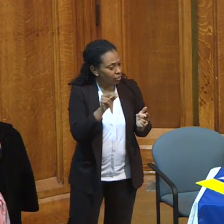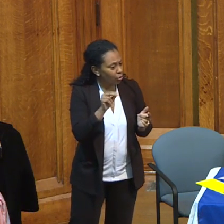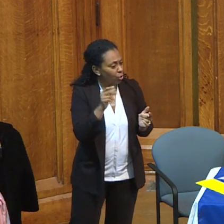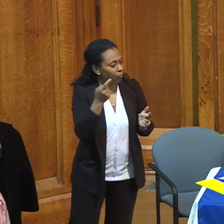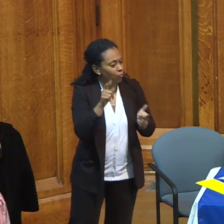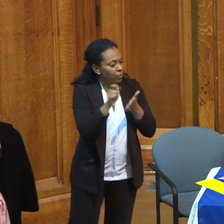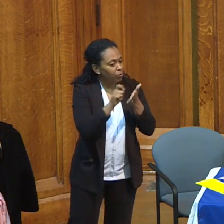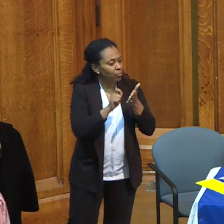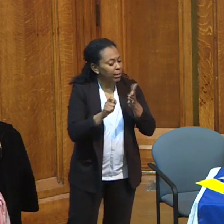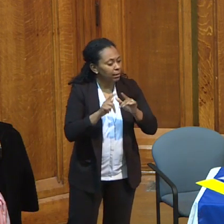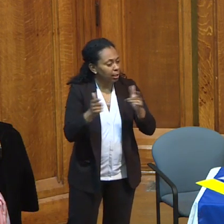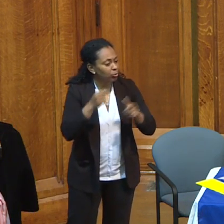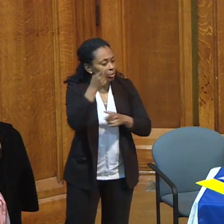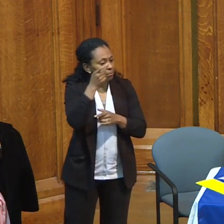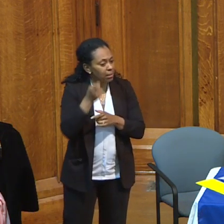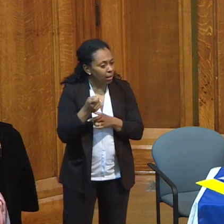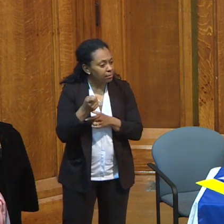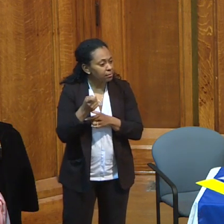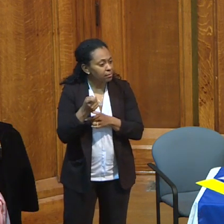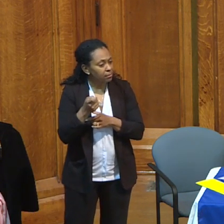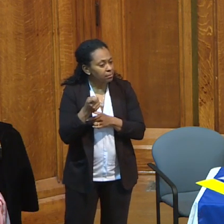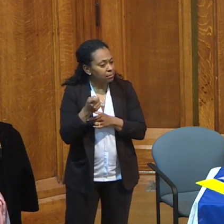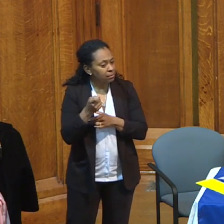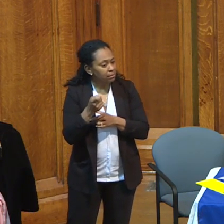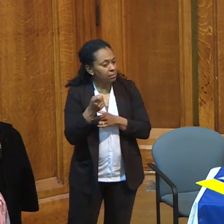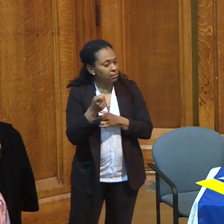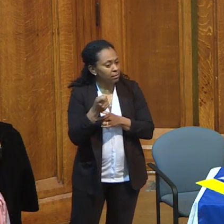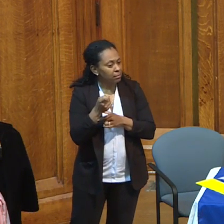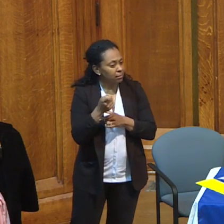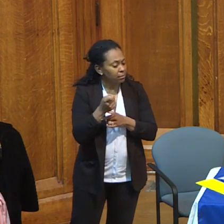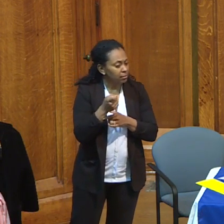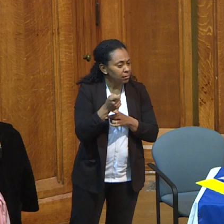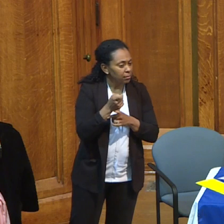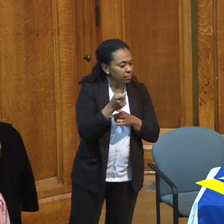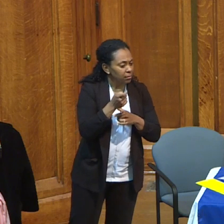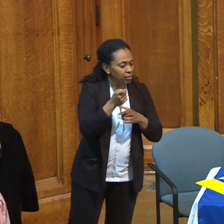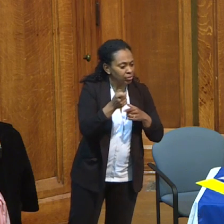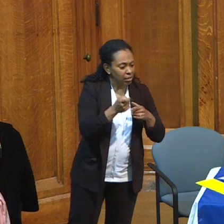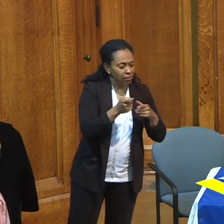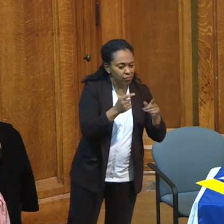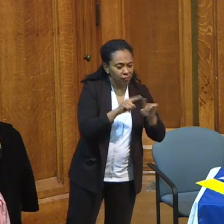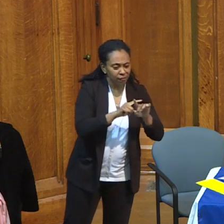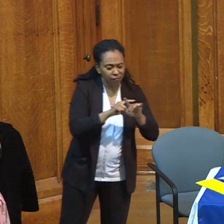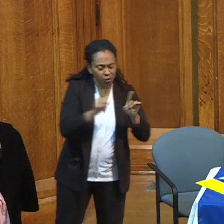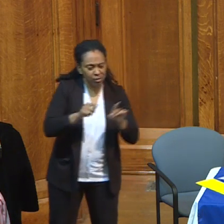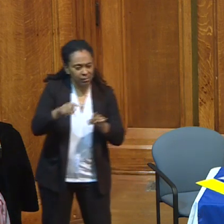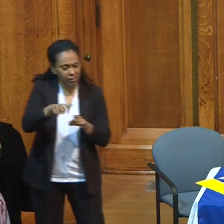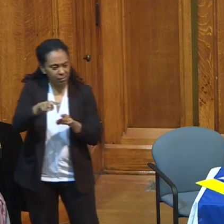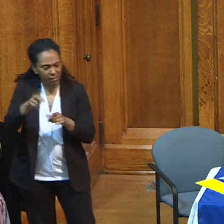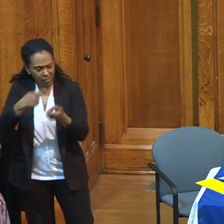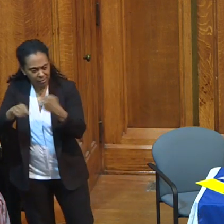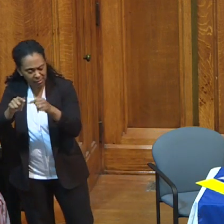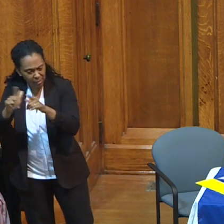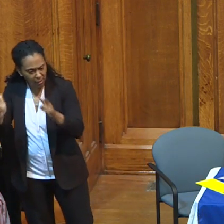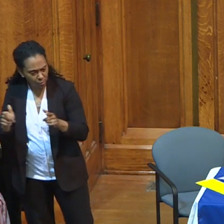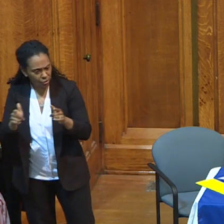Because there's a written English language versus a Sign Language. Most users of sign are bilingual in that sense.